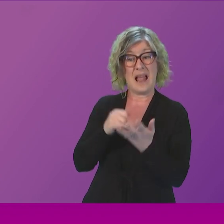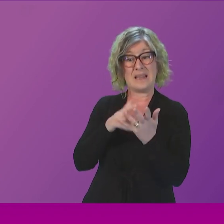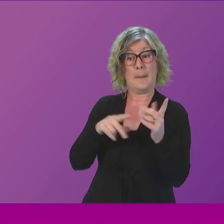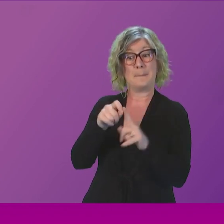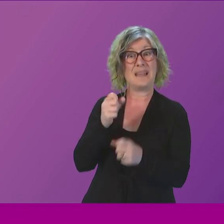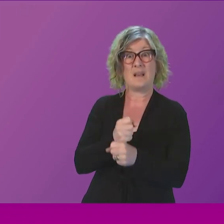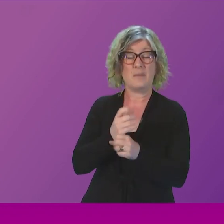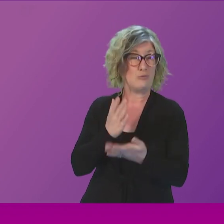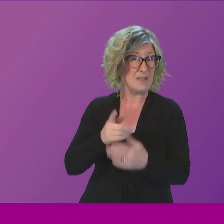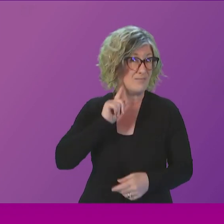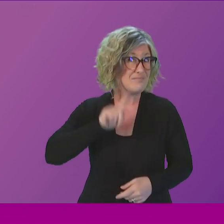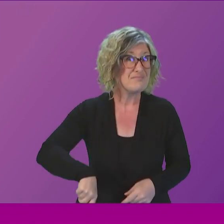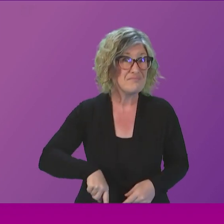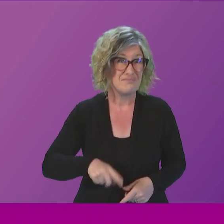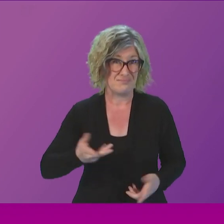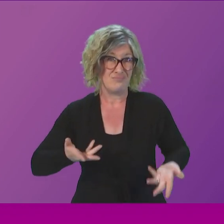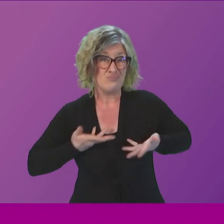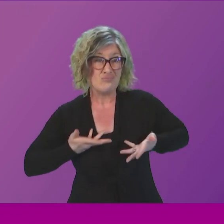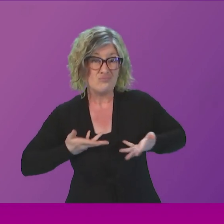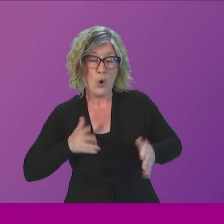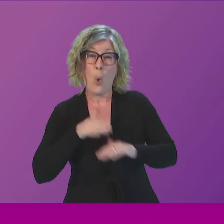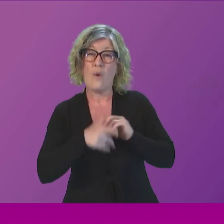for the rural and remote areas of Scotland.